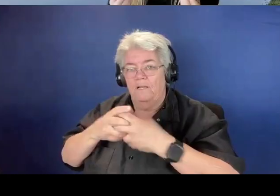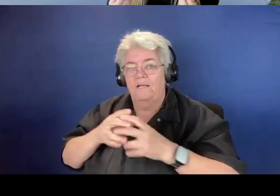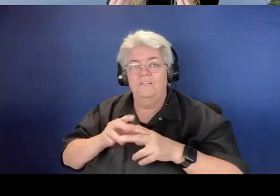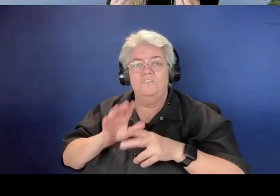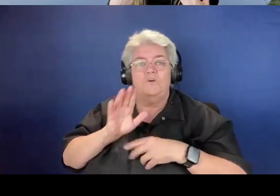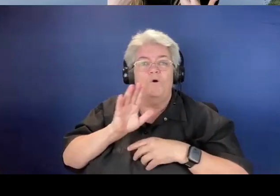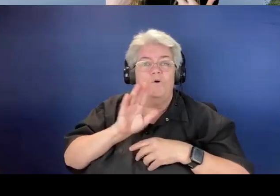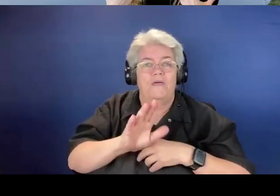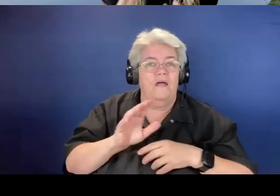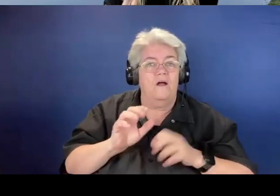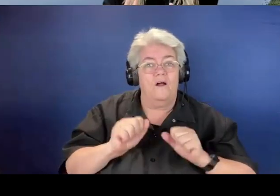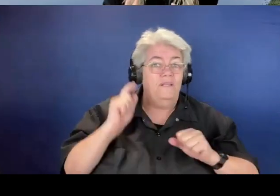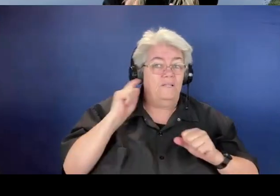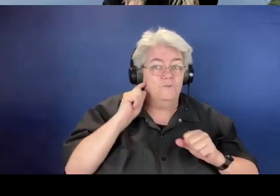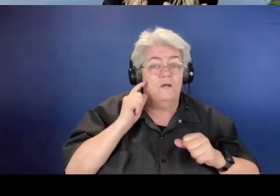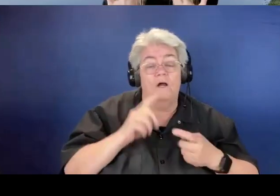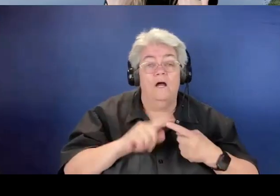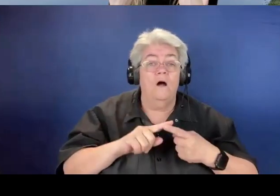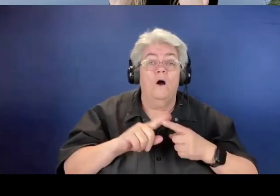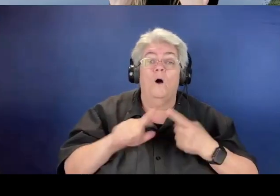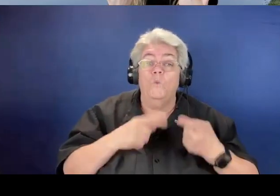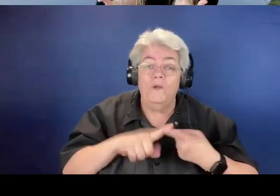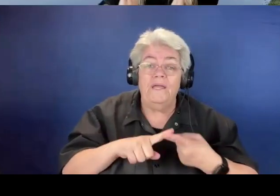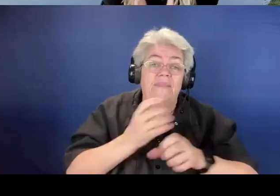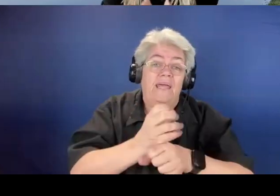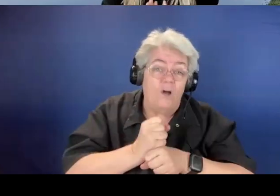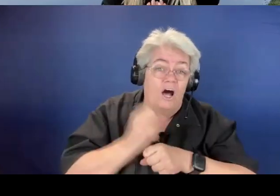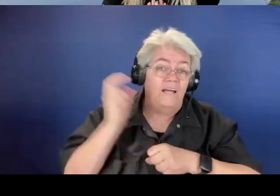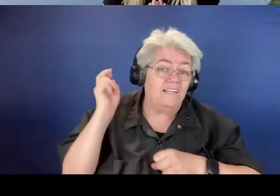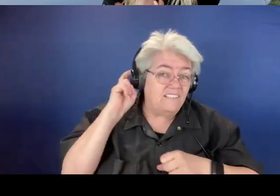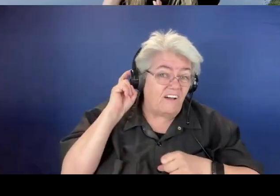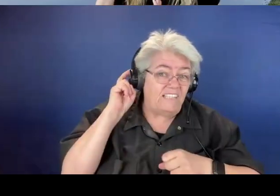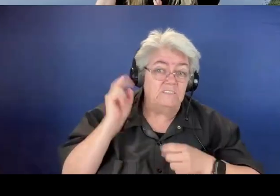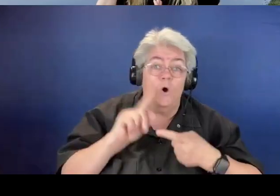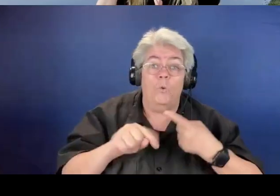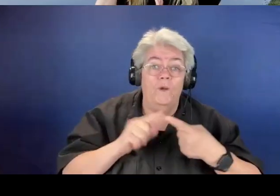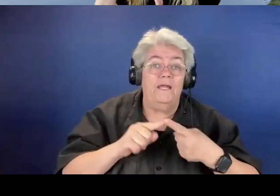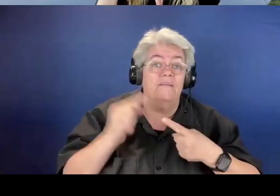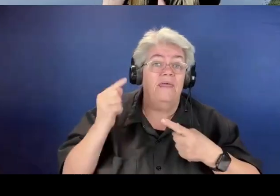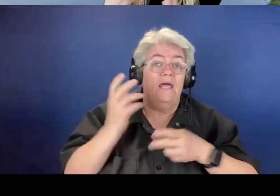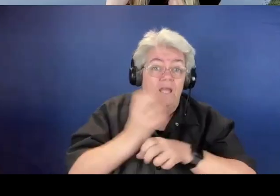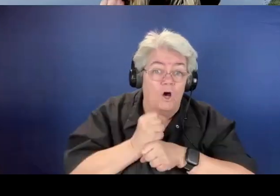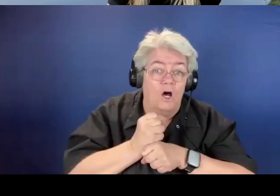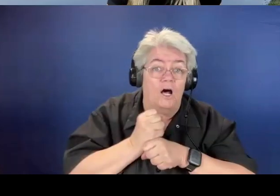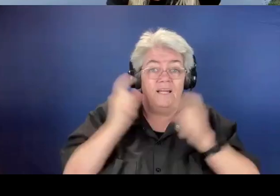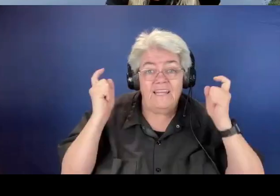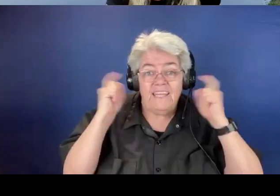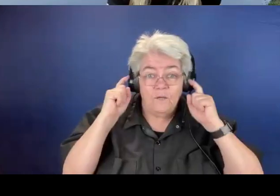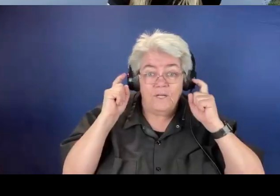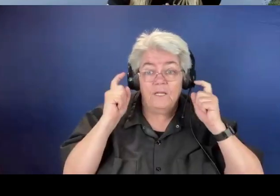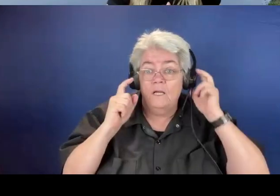So how long have they had their devices on and be programmed well to be hearing and speaking.